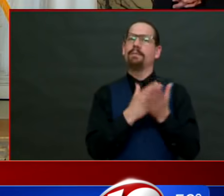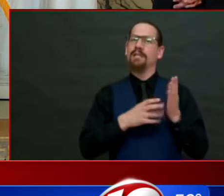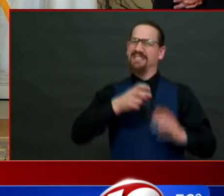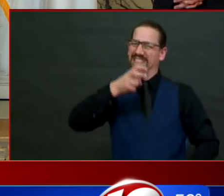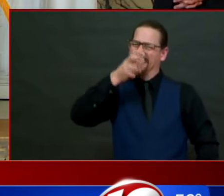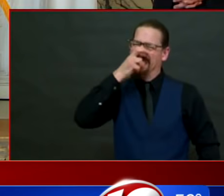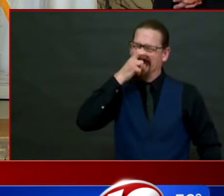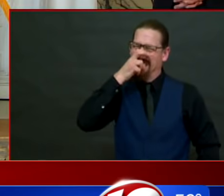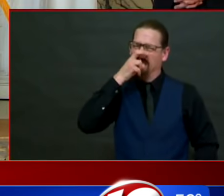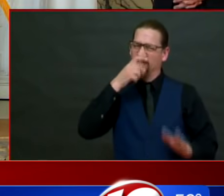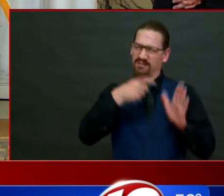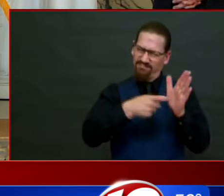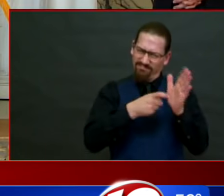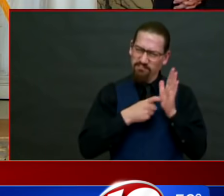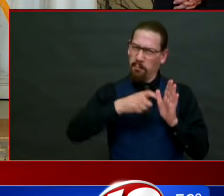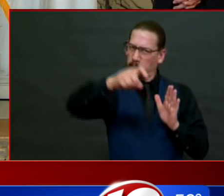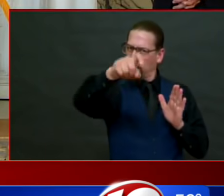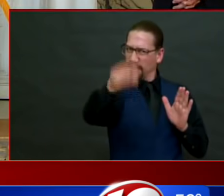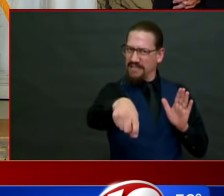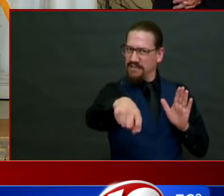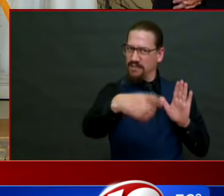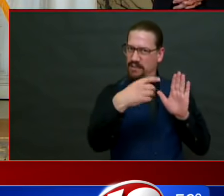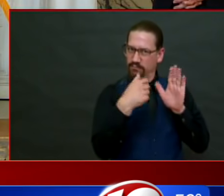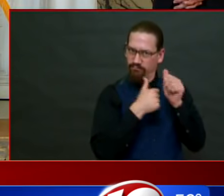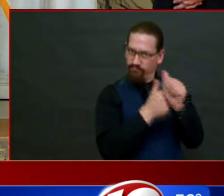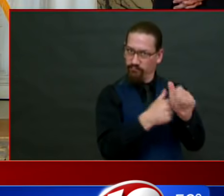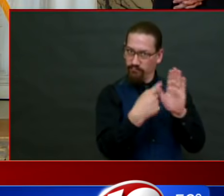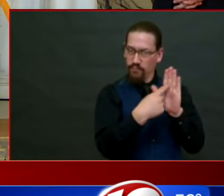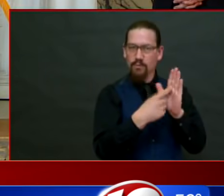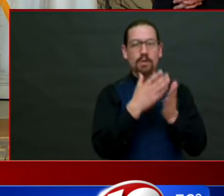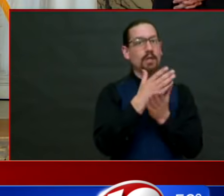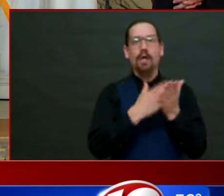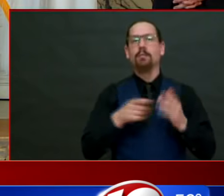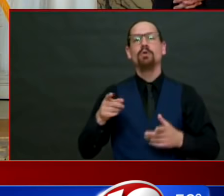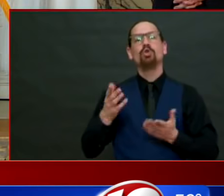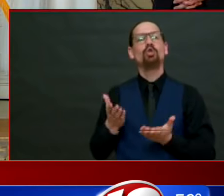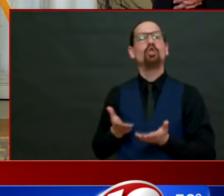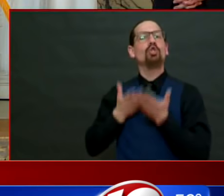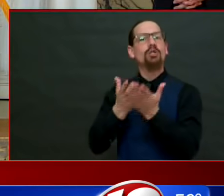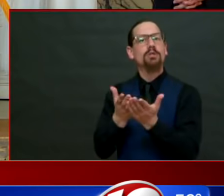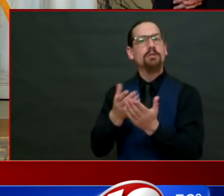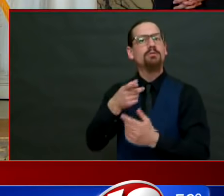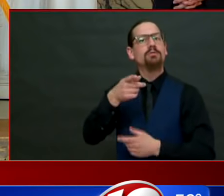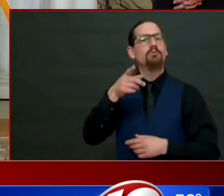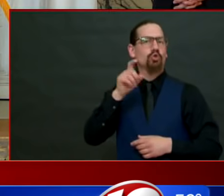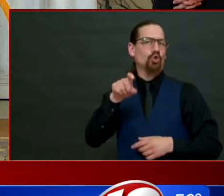, THERE WILL BE CERTAIN REQUIREMENTS, AND OTHER THINGS WILL BE SUGGESTIONS.